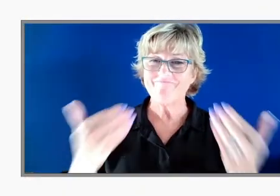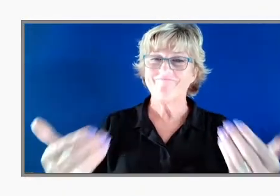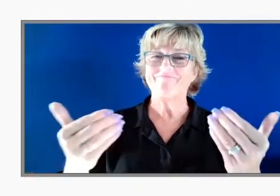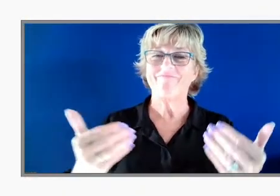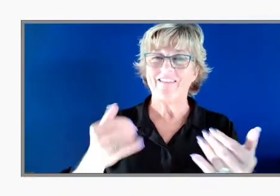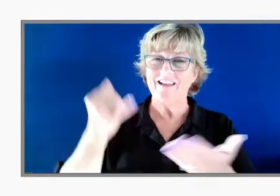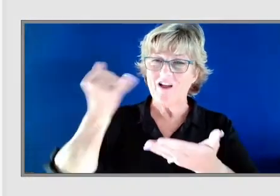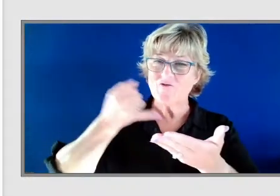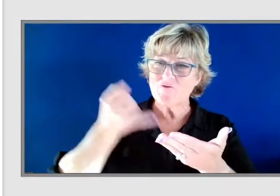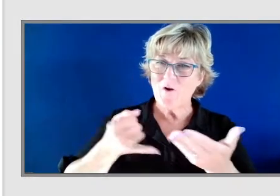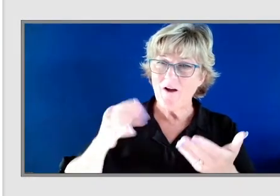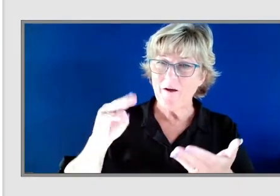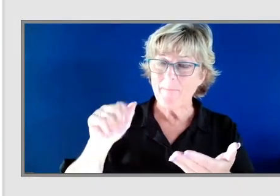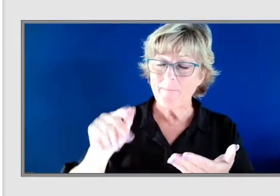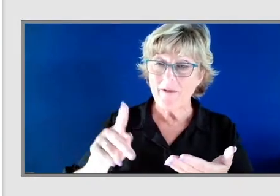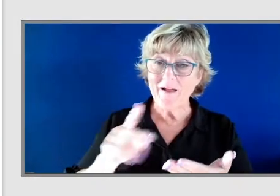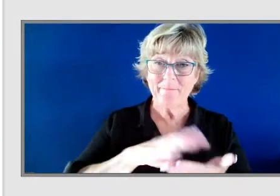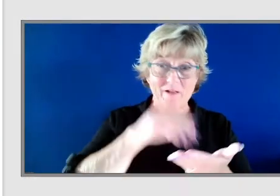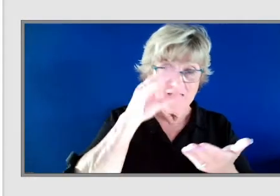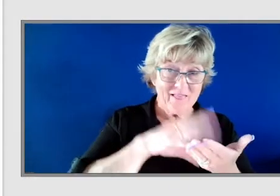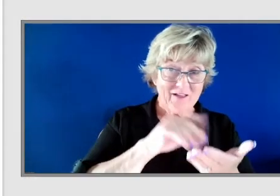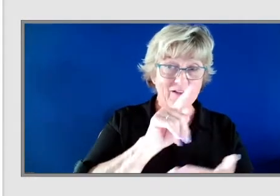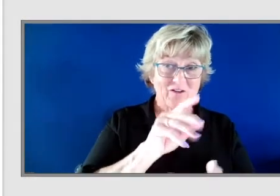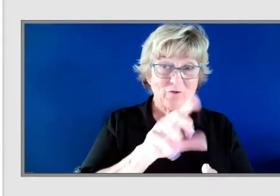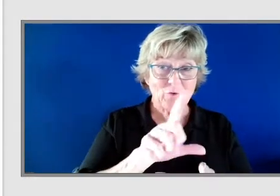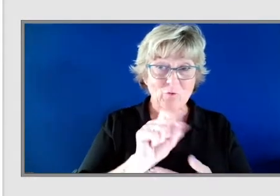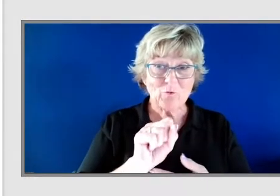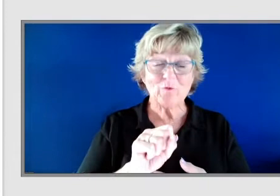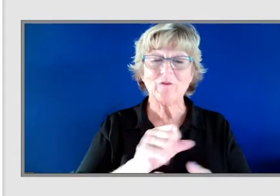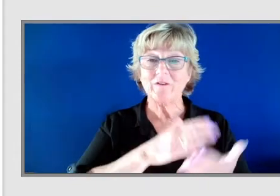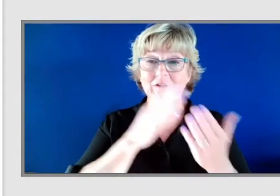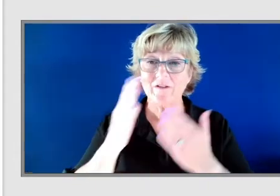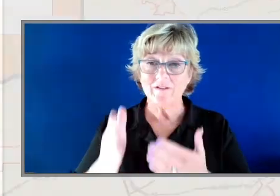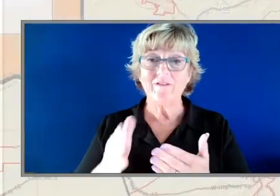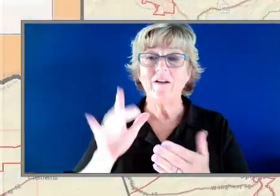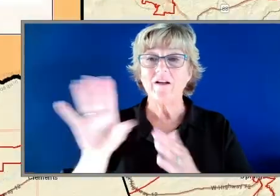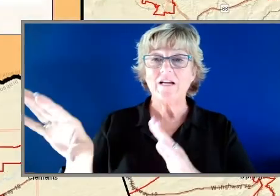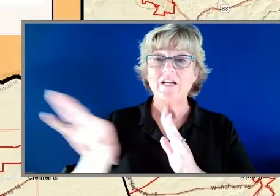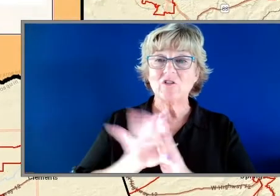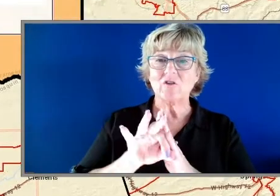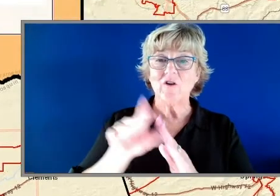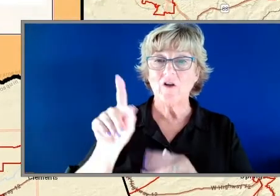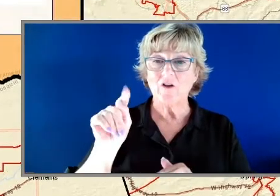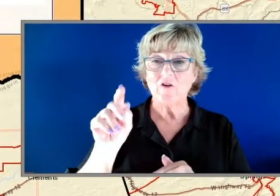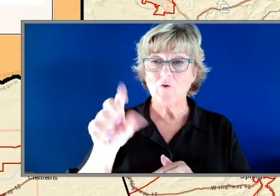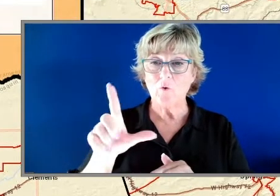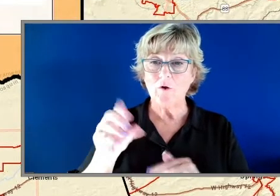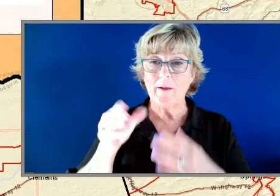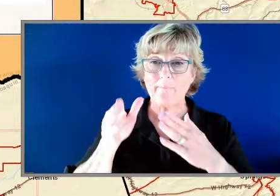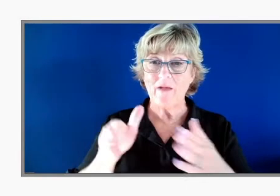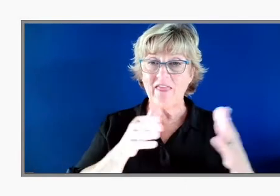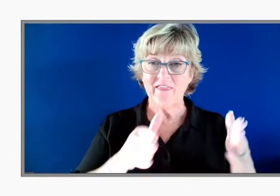Studio: step to draw a map after learning more about the tools and resources available to you choose the mapping tool and